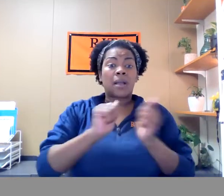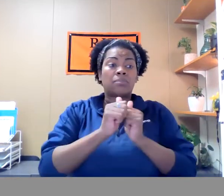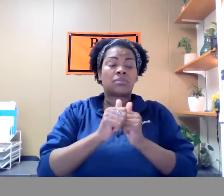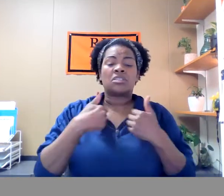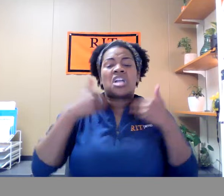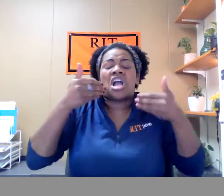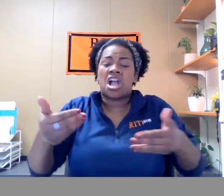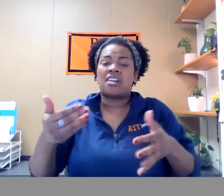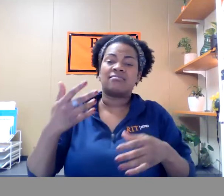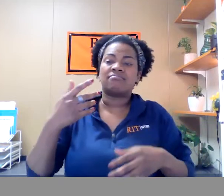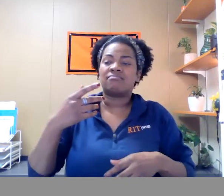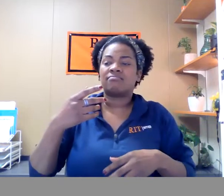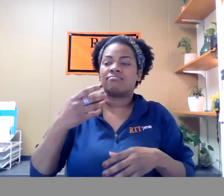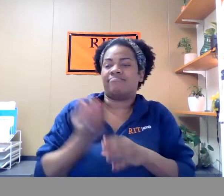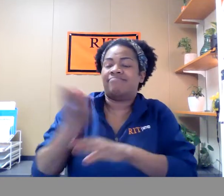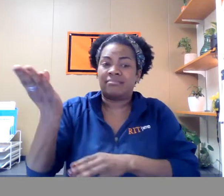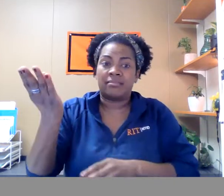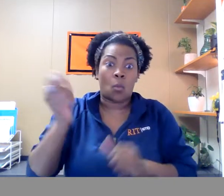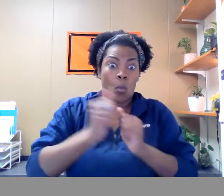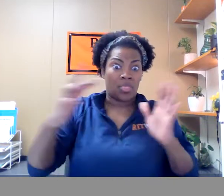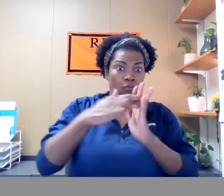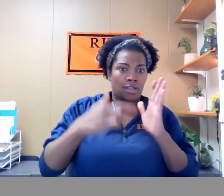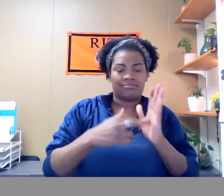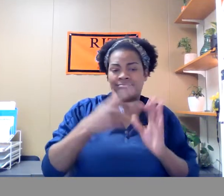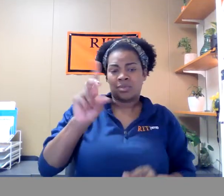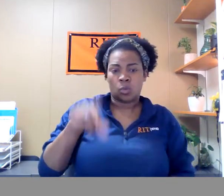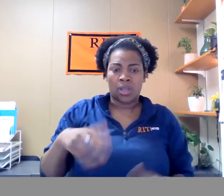That is due by the-- March 9, 2022.